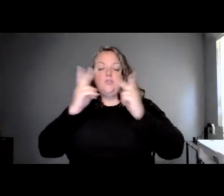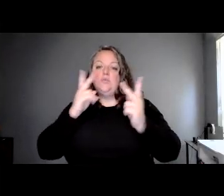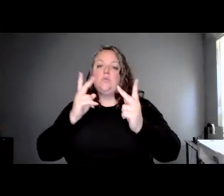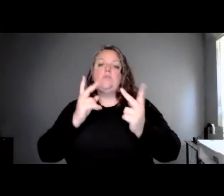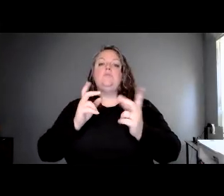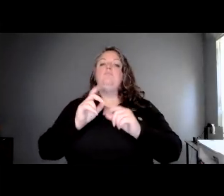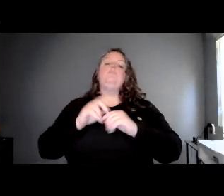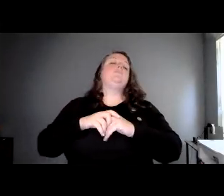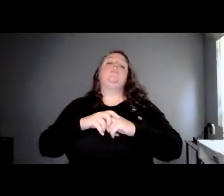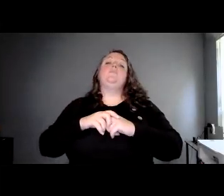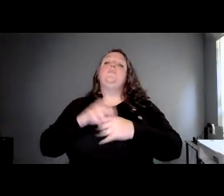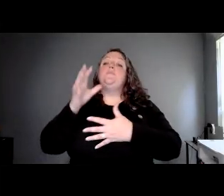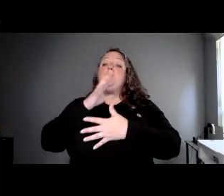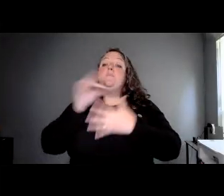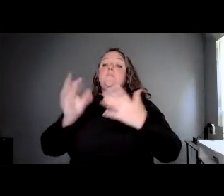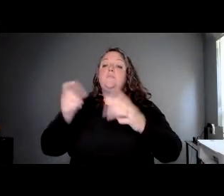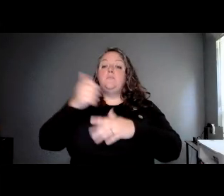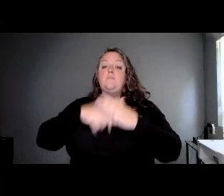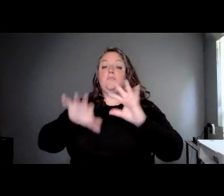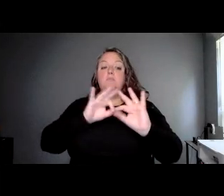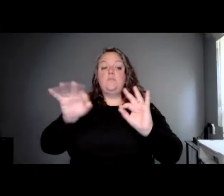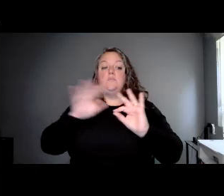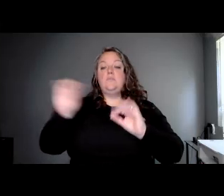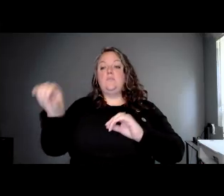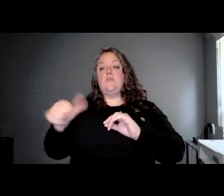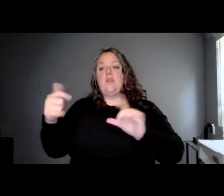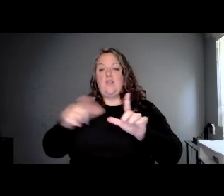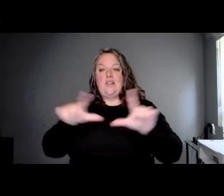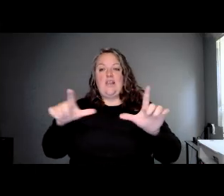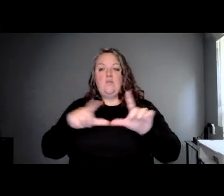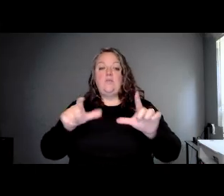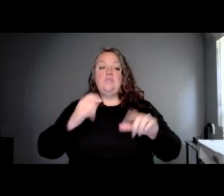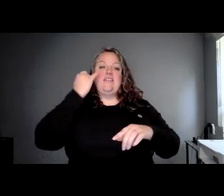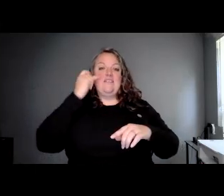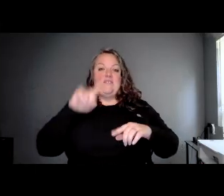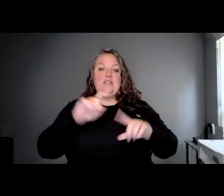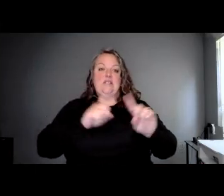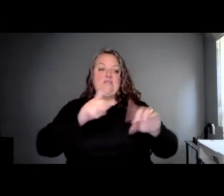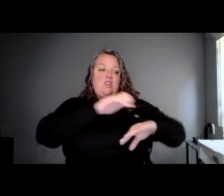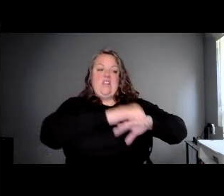There is an option in the captioning to select other languages other than English. And if folks